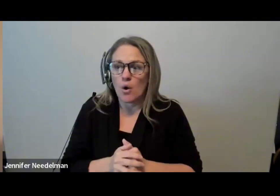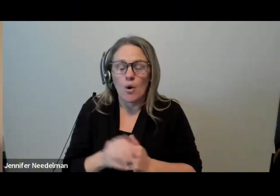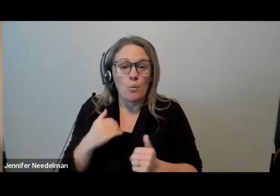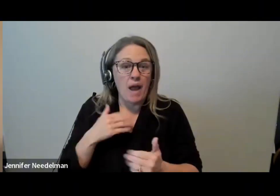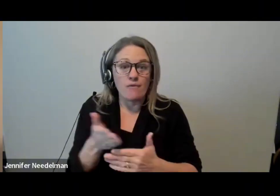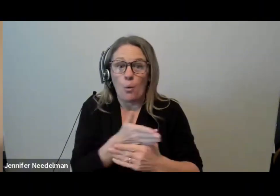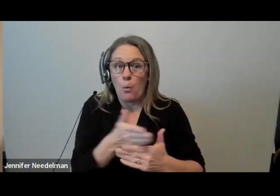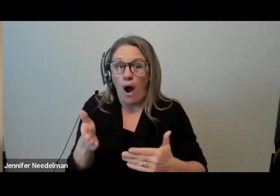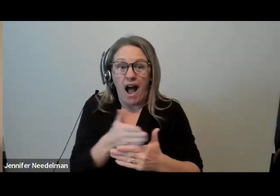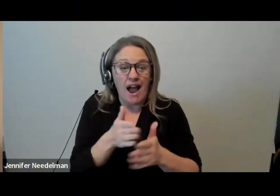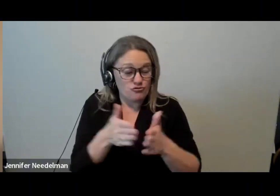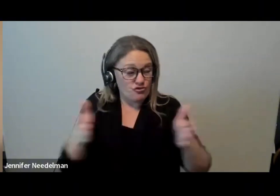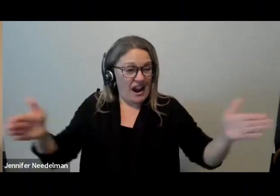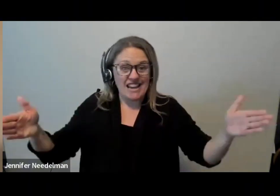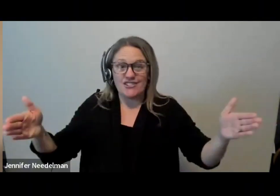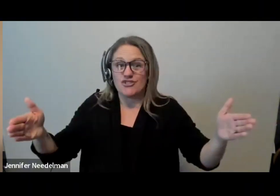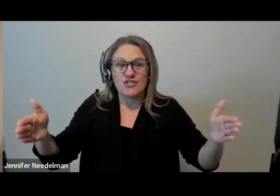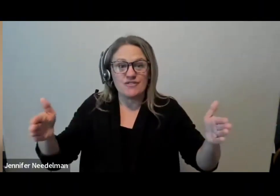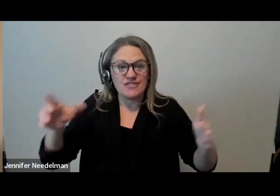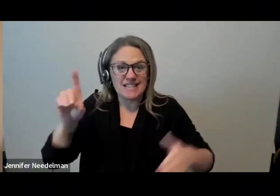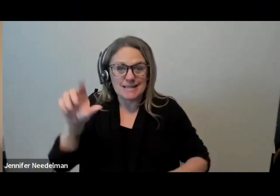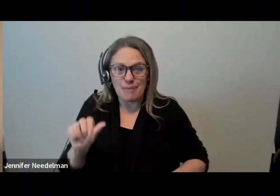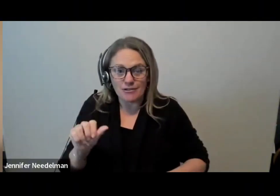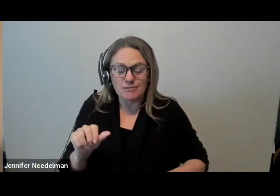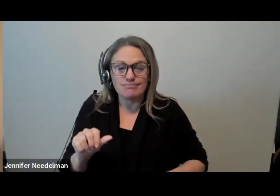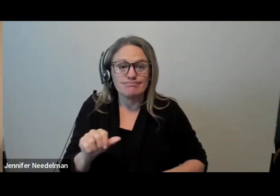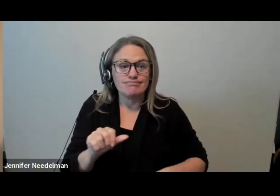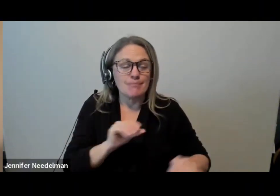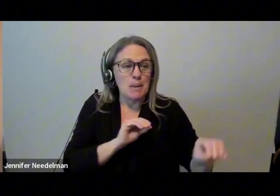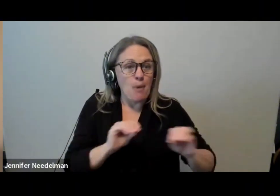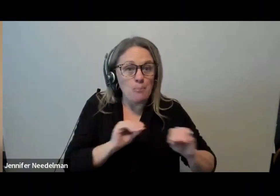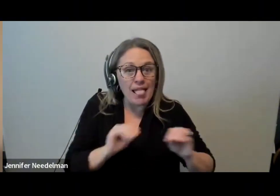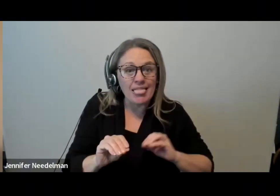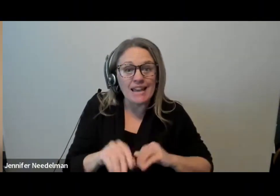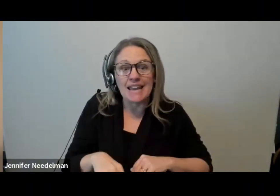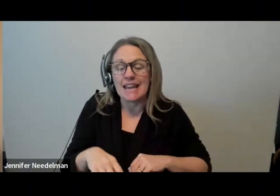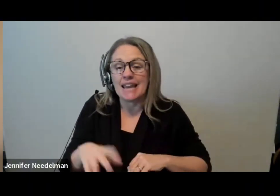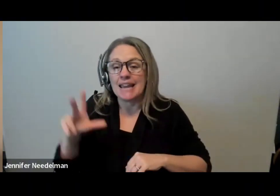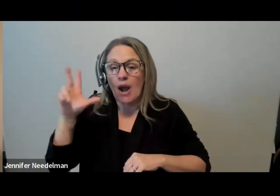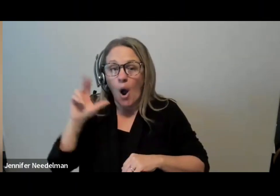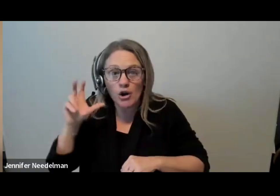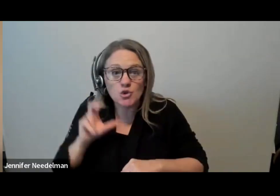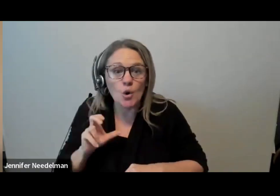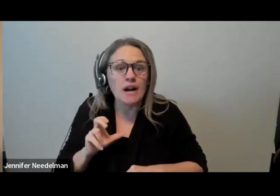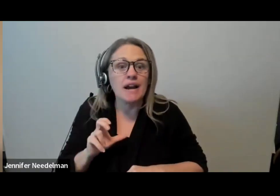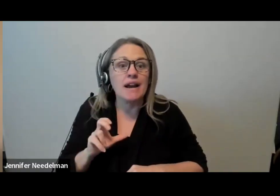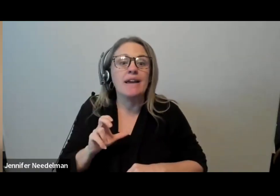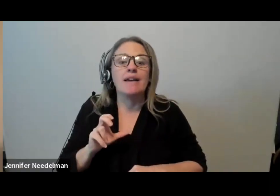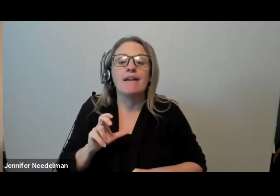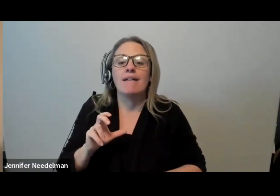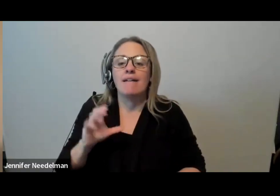you know, vision, mobility and auditory and, and, and cognitive disabilities across the whole team.